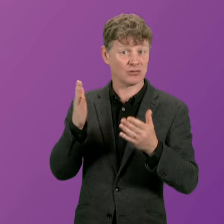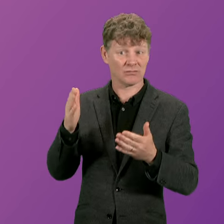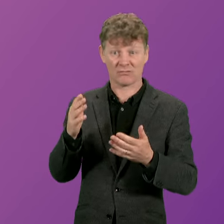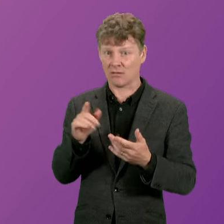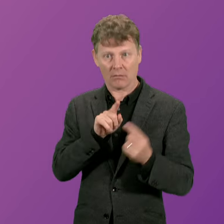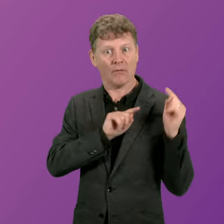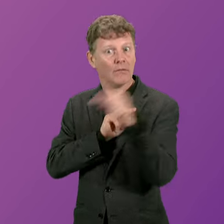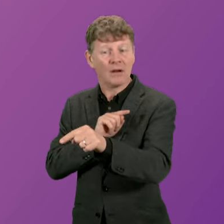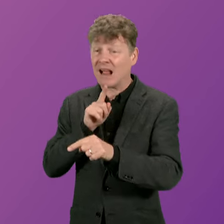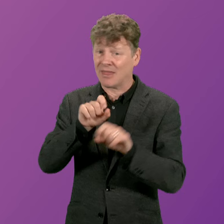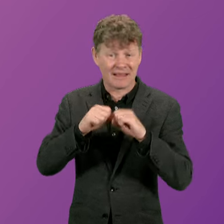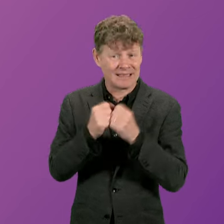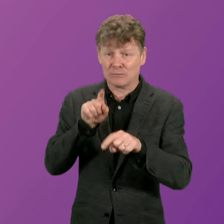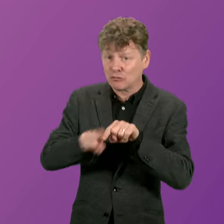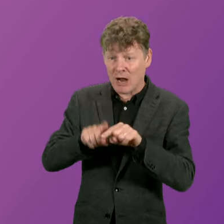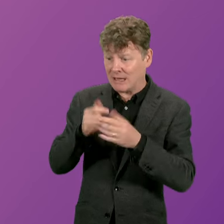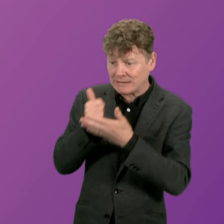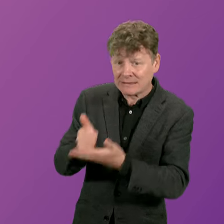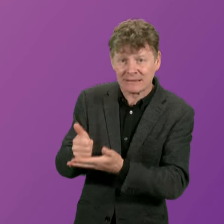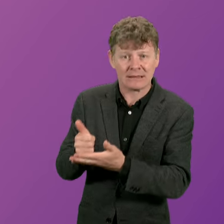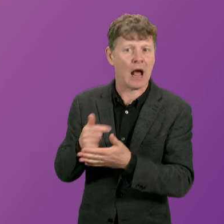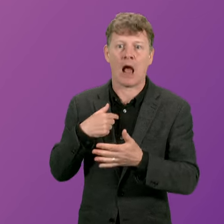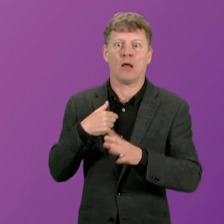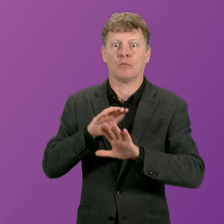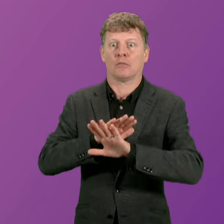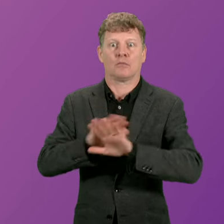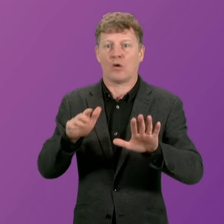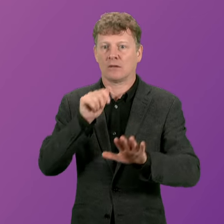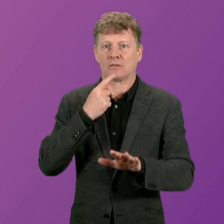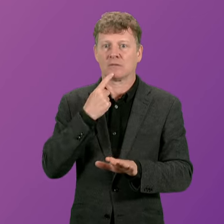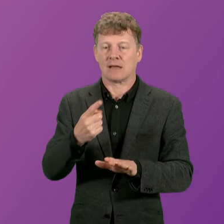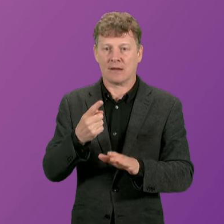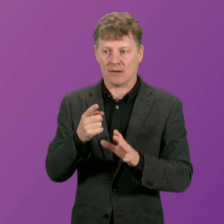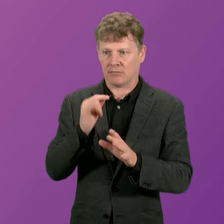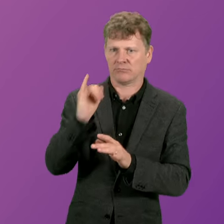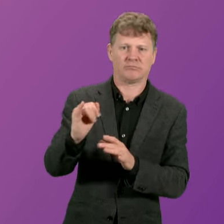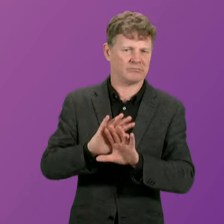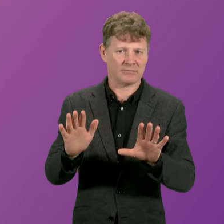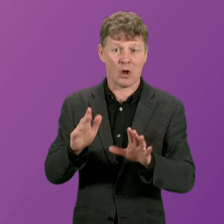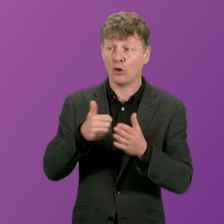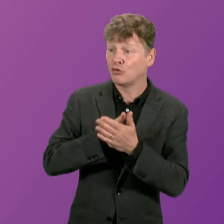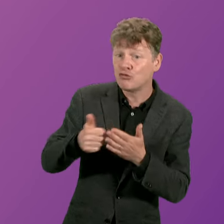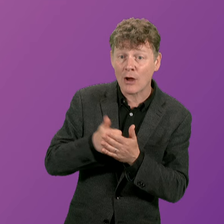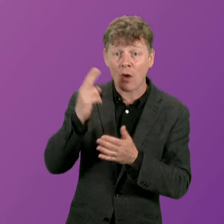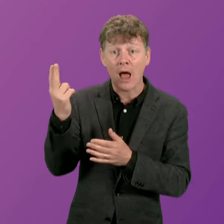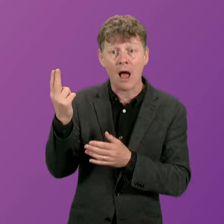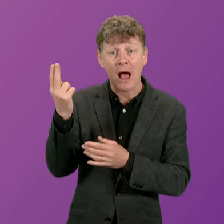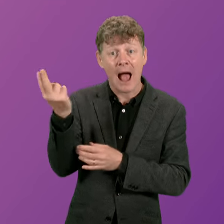believe that that team did a fantastic job, and I am in no way trying to say that the outcome would have been different if a regular ambulance crew had been available,